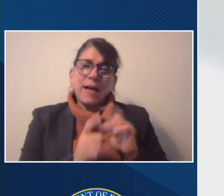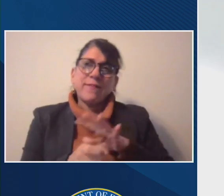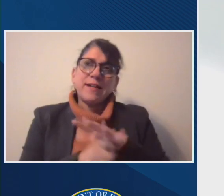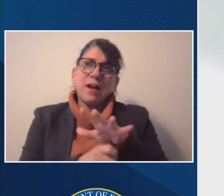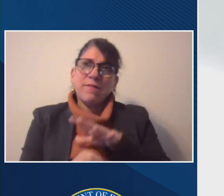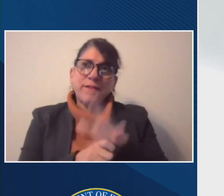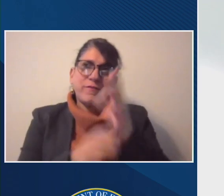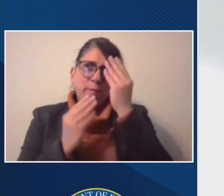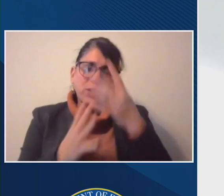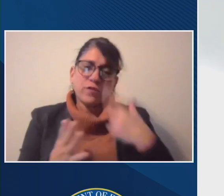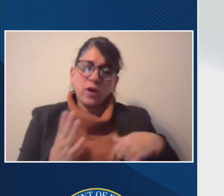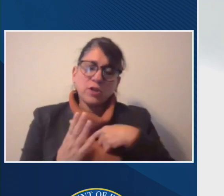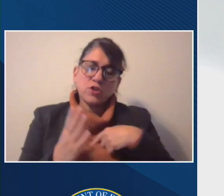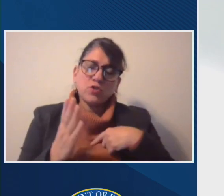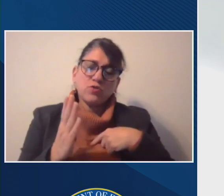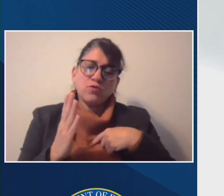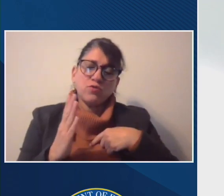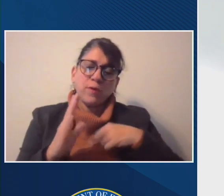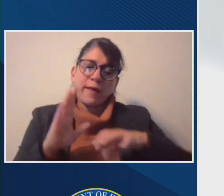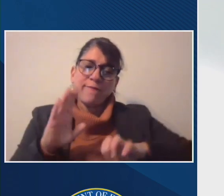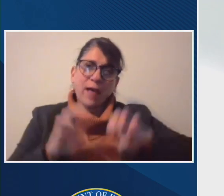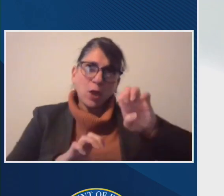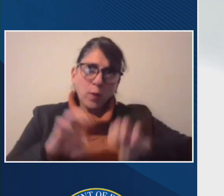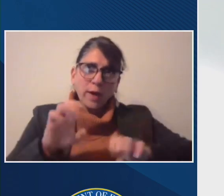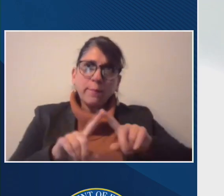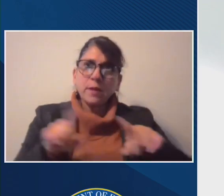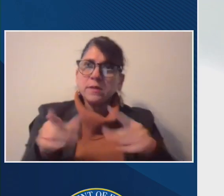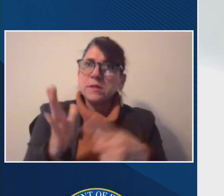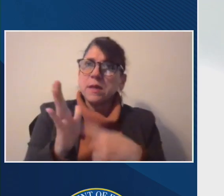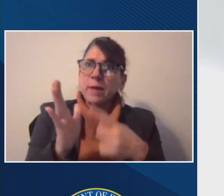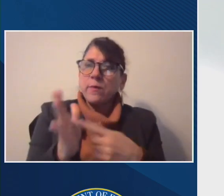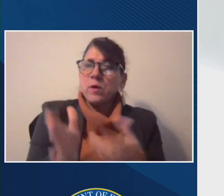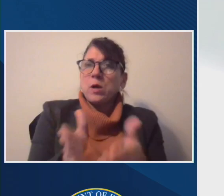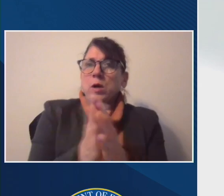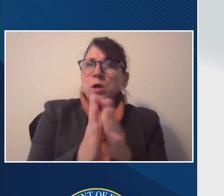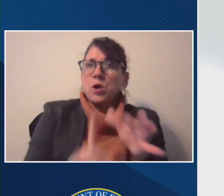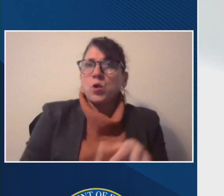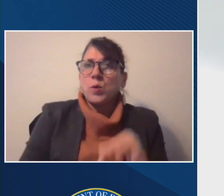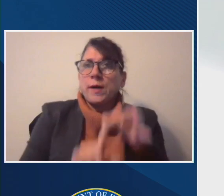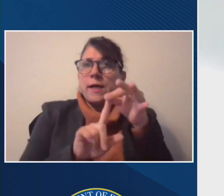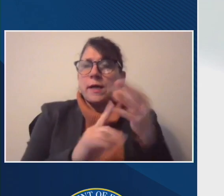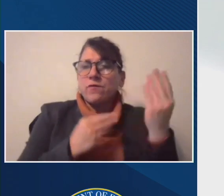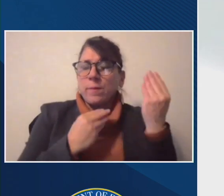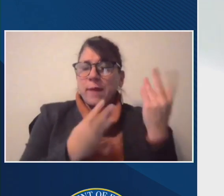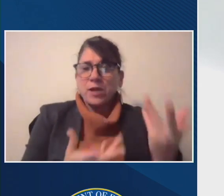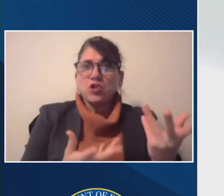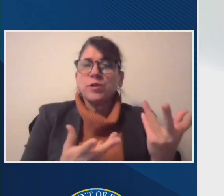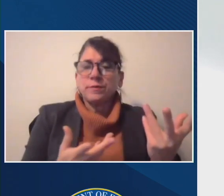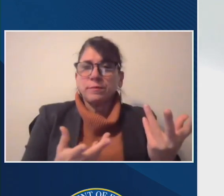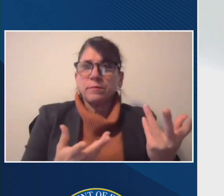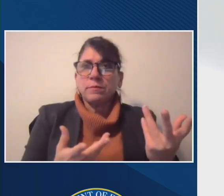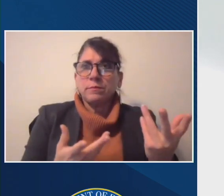But in some cases, we also request unique information that is directly relevant to